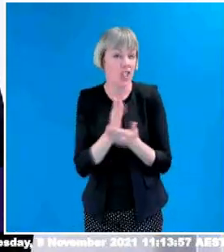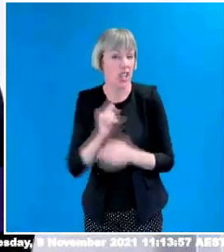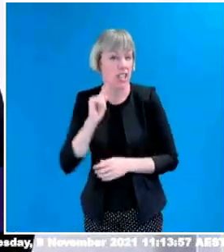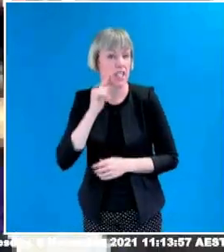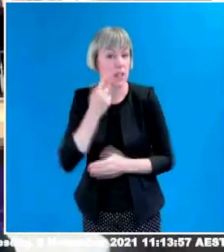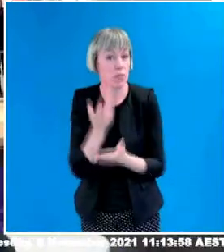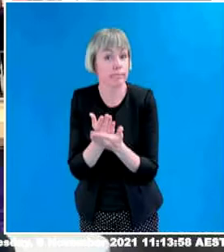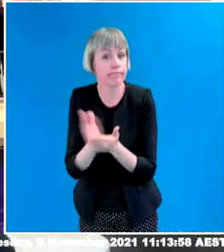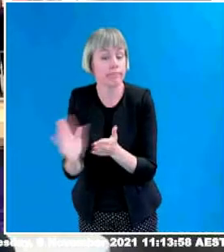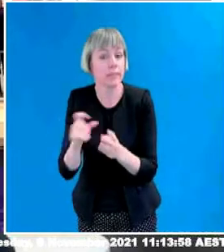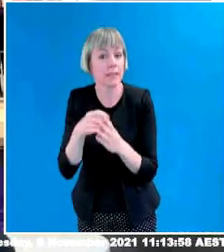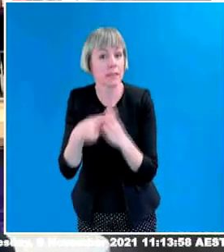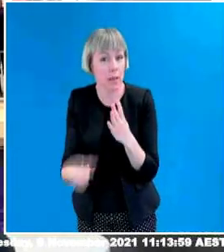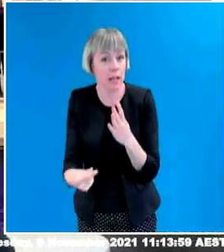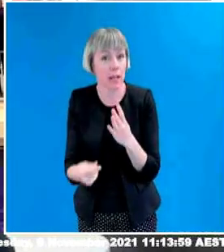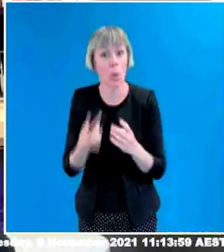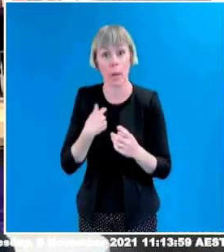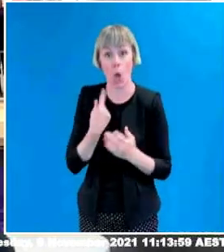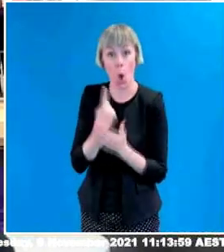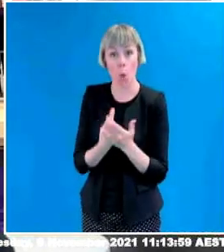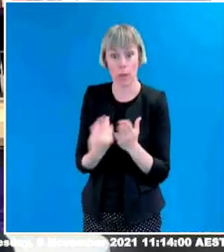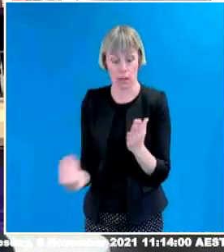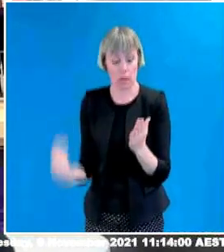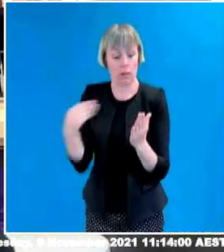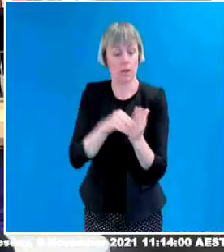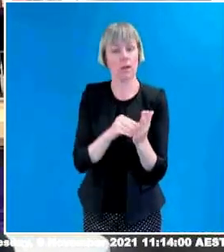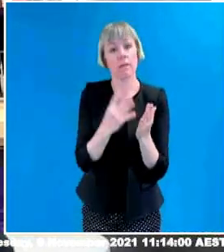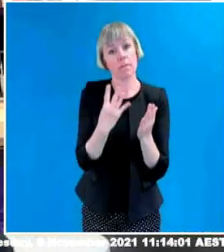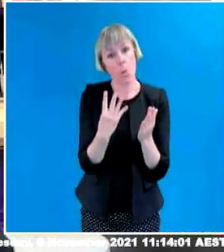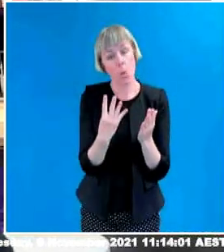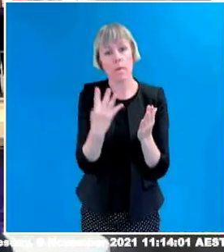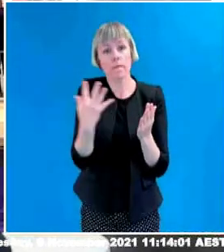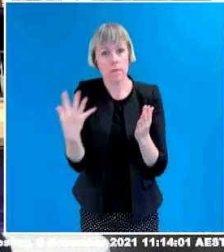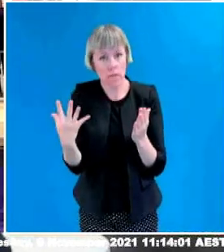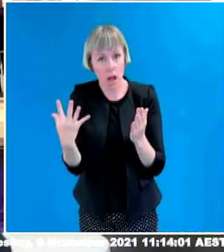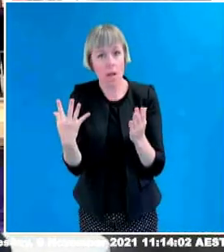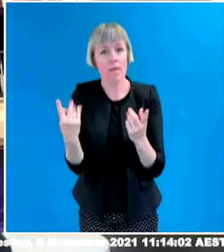which are featured and which Australian companies are constantly grappling with